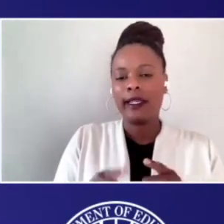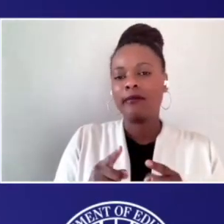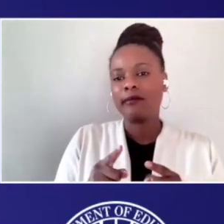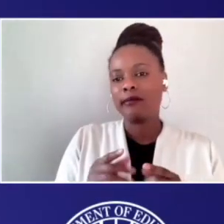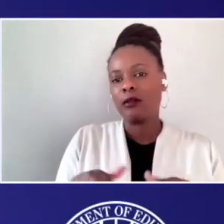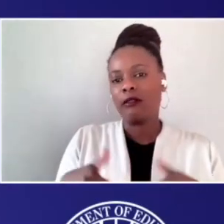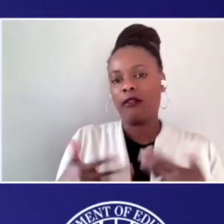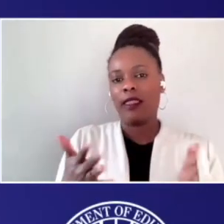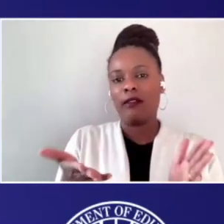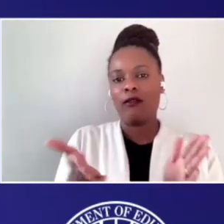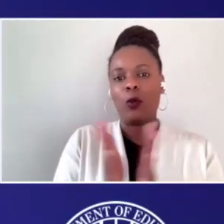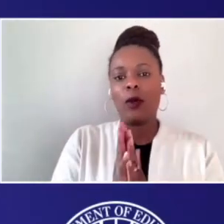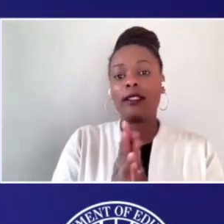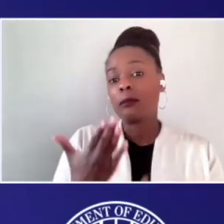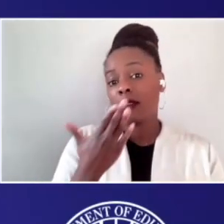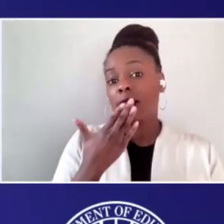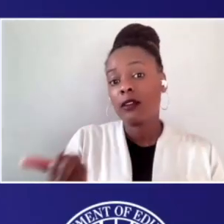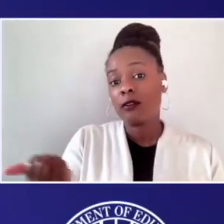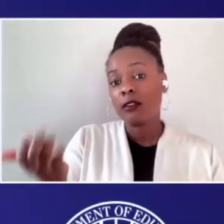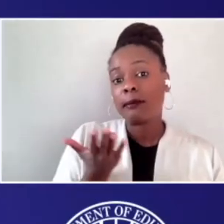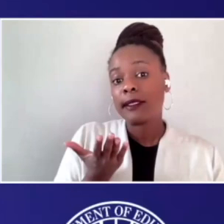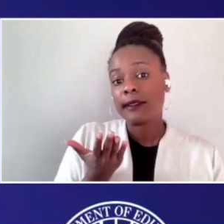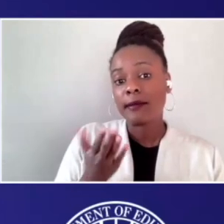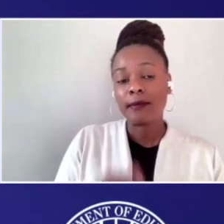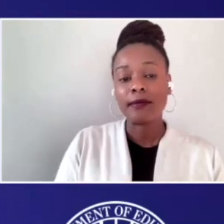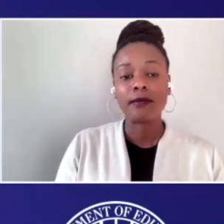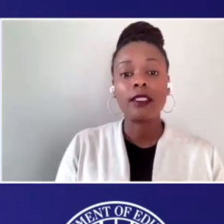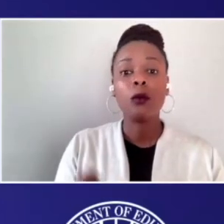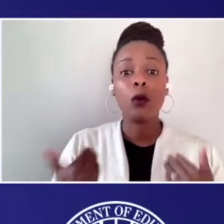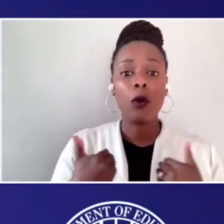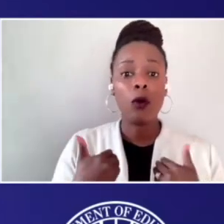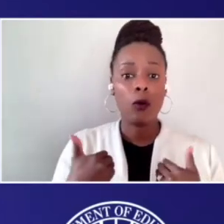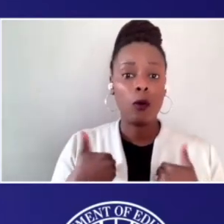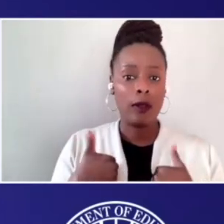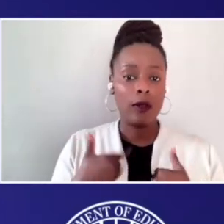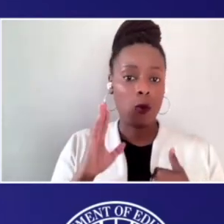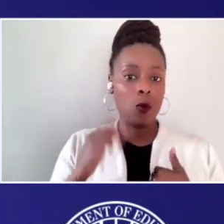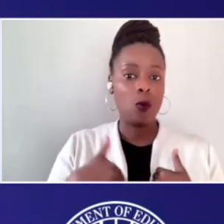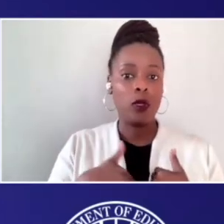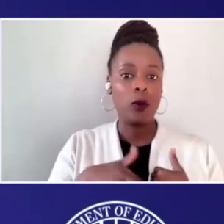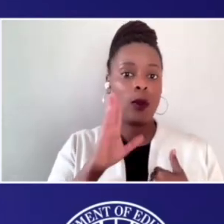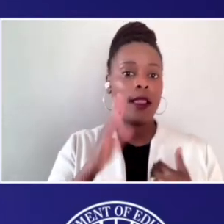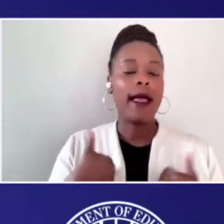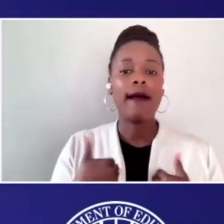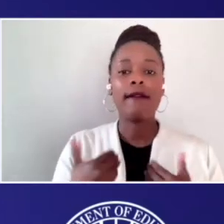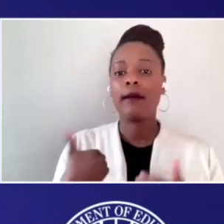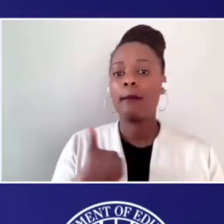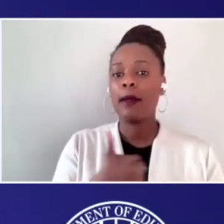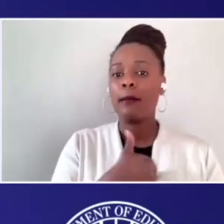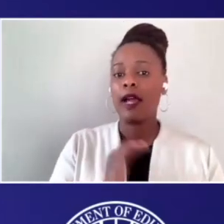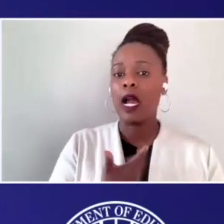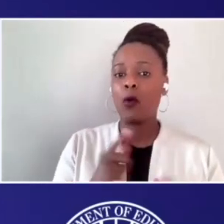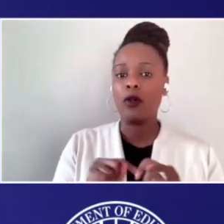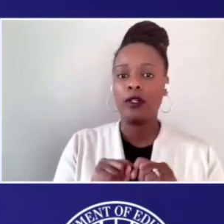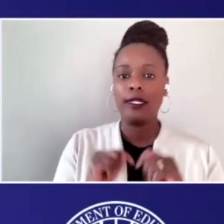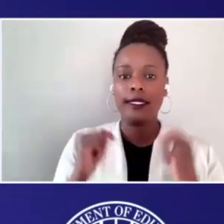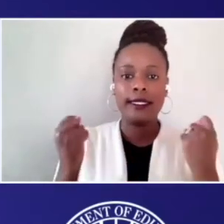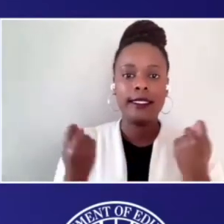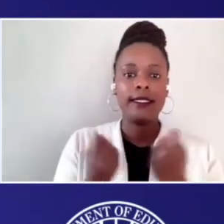appreciate that. And we will have a member of our team walk through in a little bit more specificity some of the things around